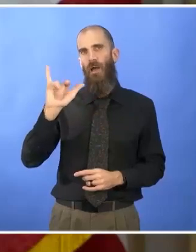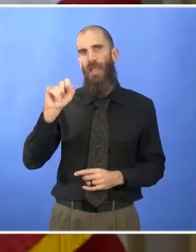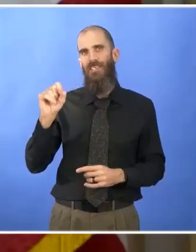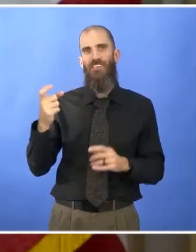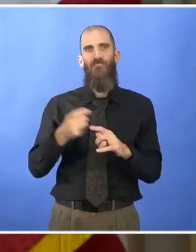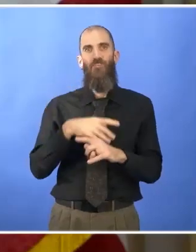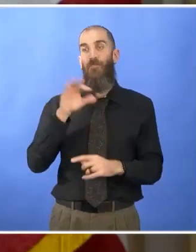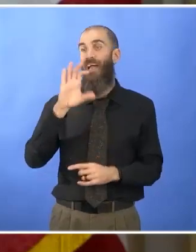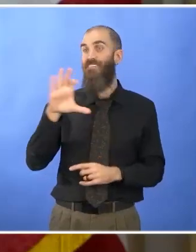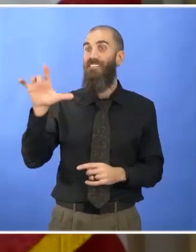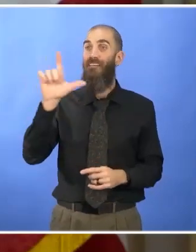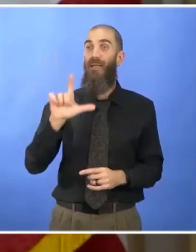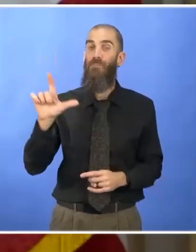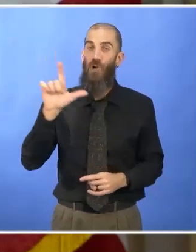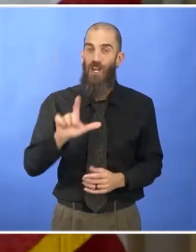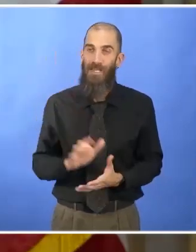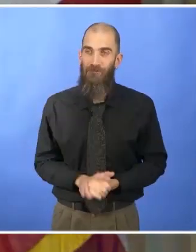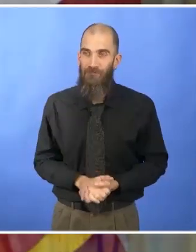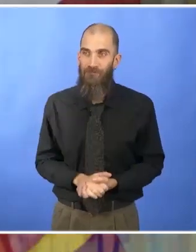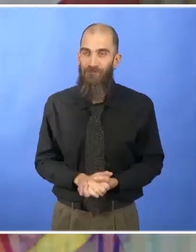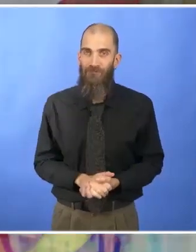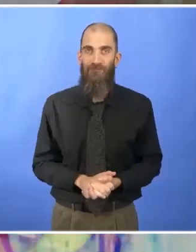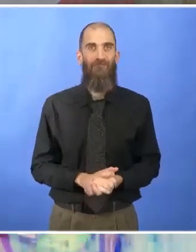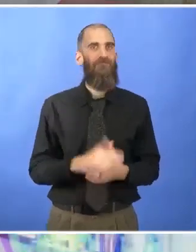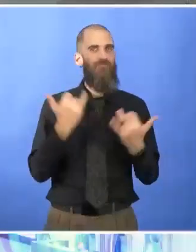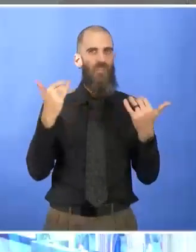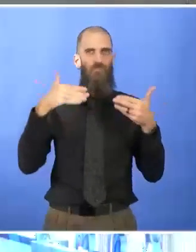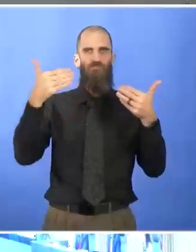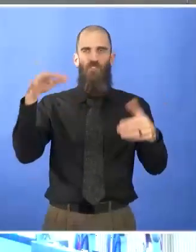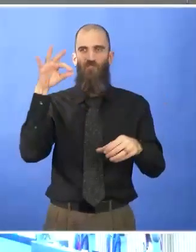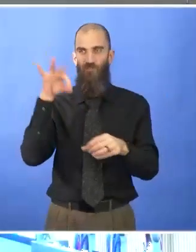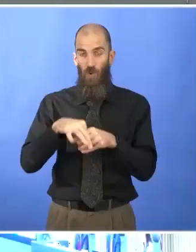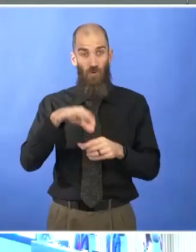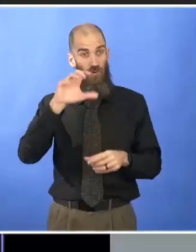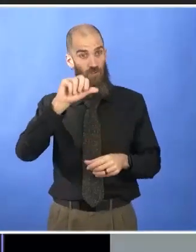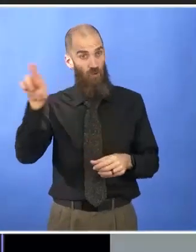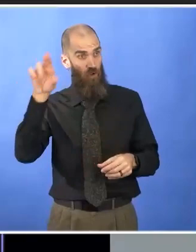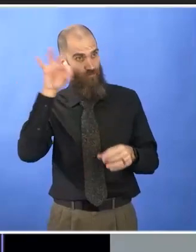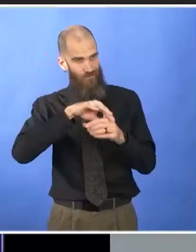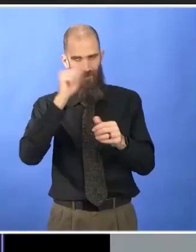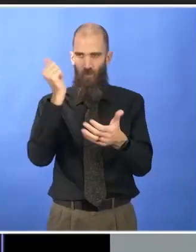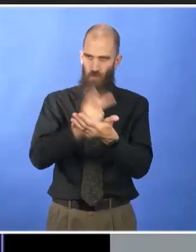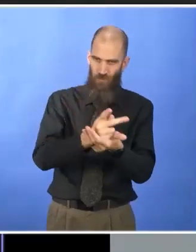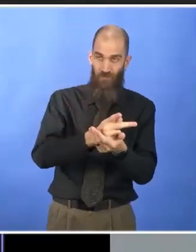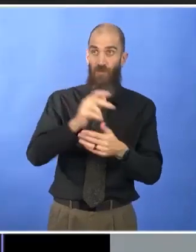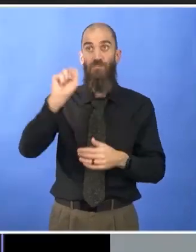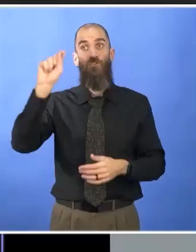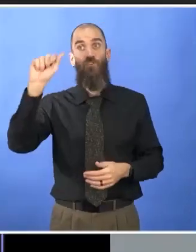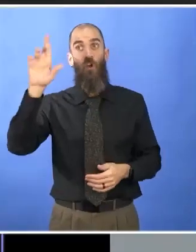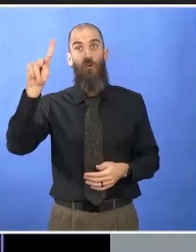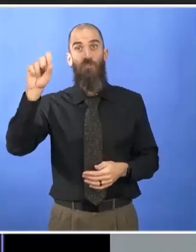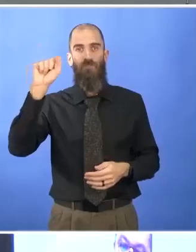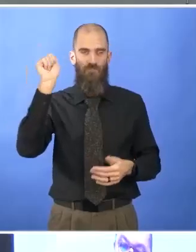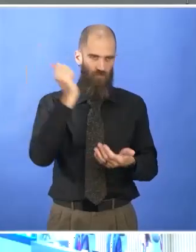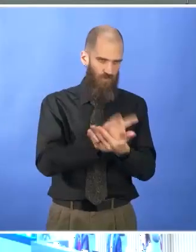APPROVED. COMMISSIONER STARKS?